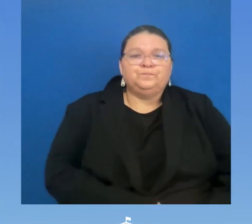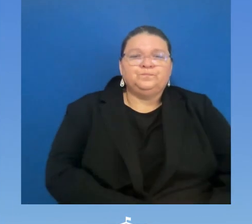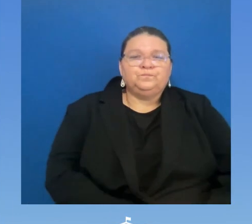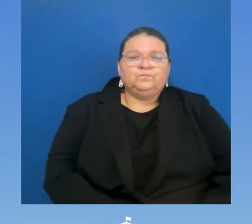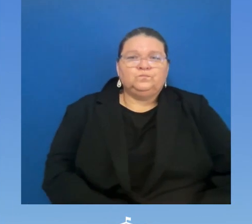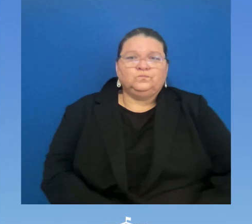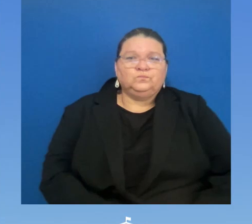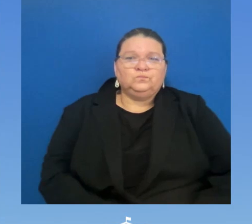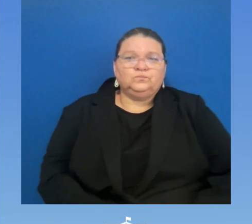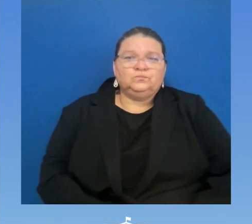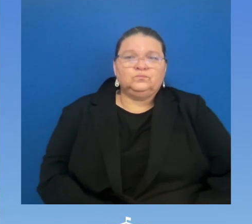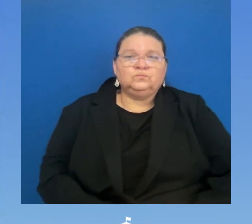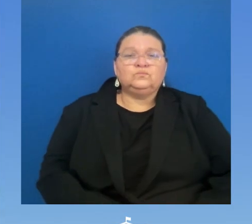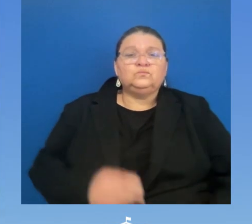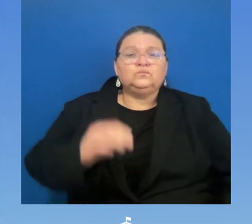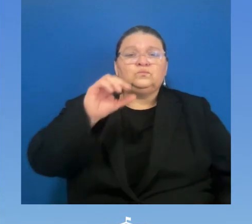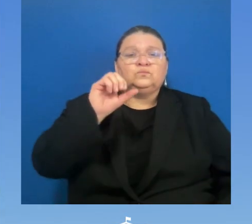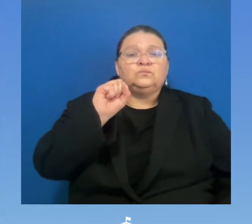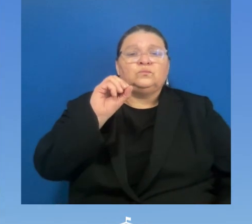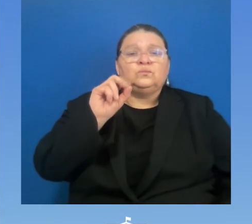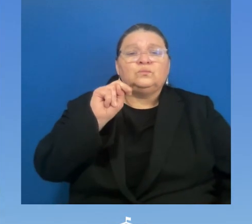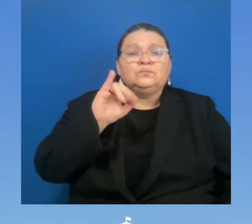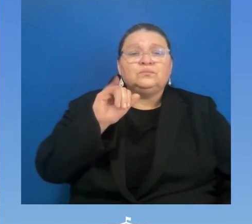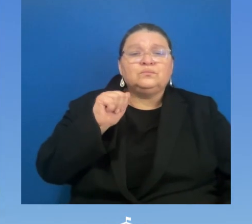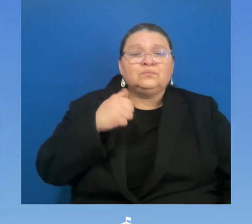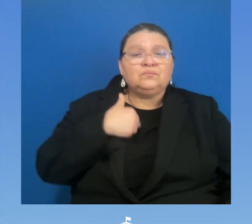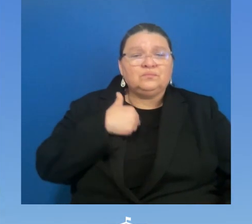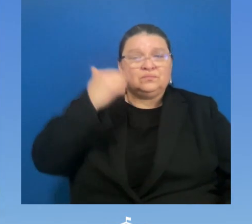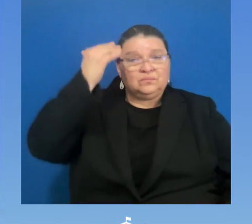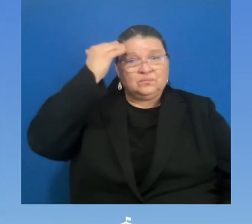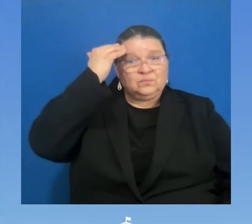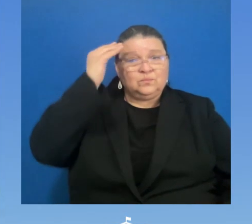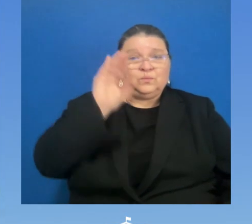And it sounds simple, institute equal pay across a workforce.